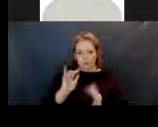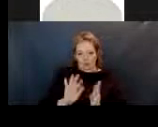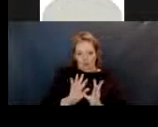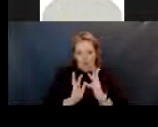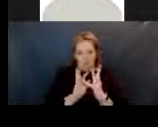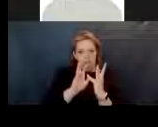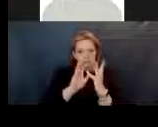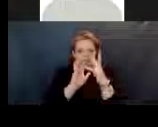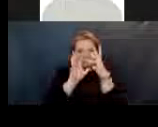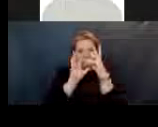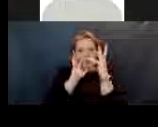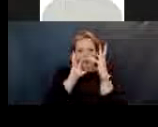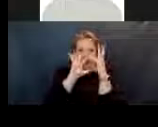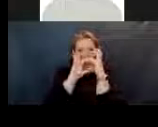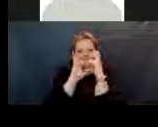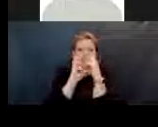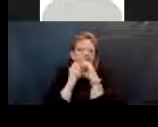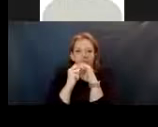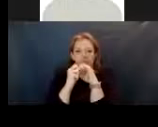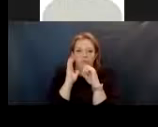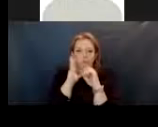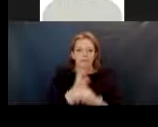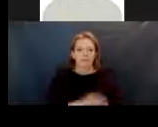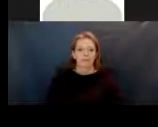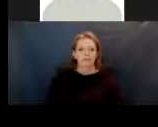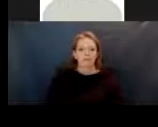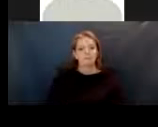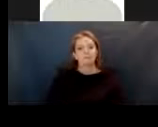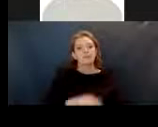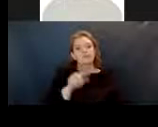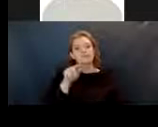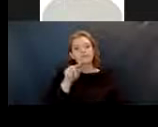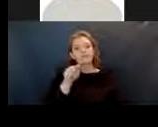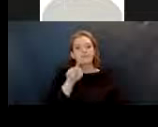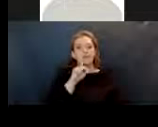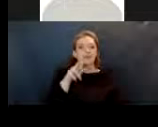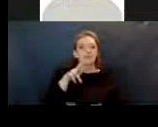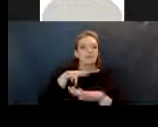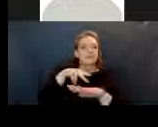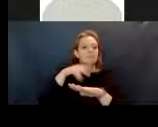This is a trail behind, or a path behind the house that I grew up in.